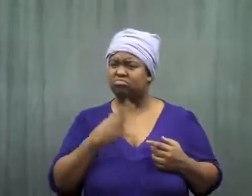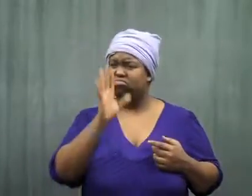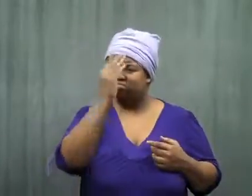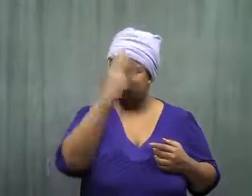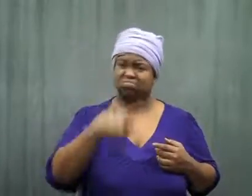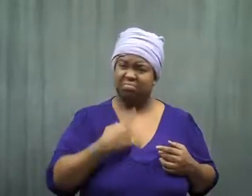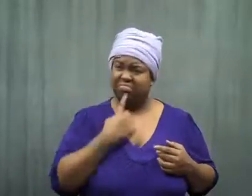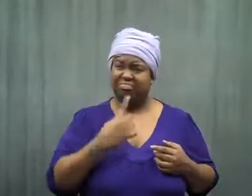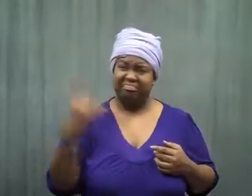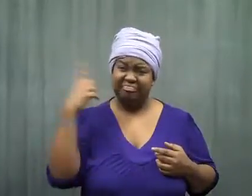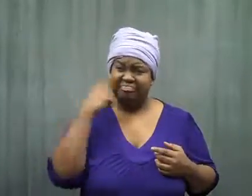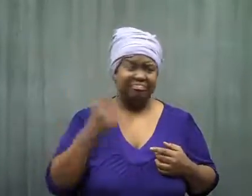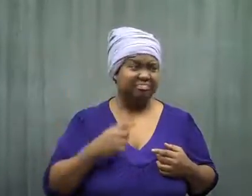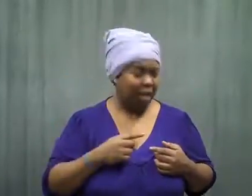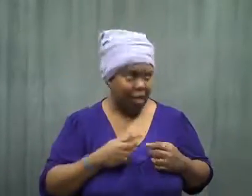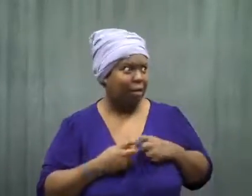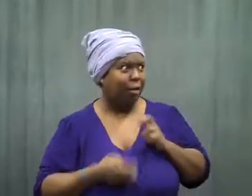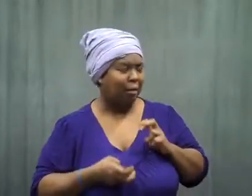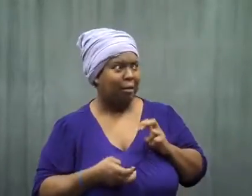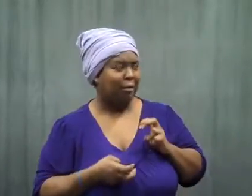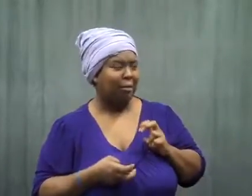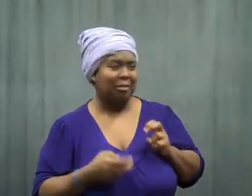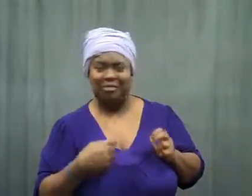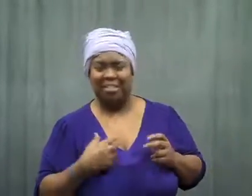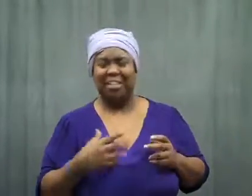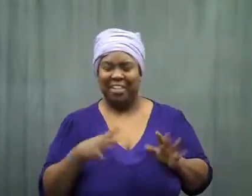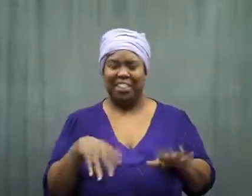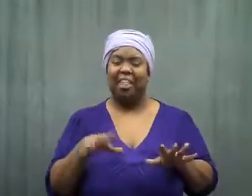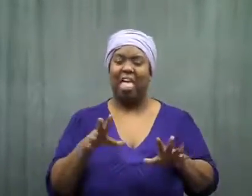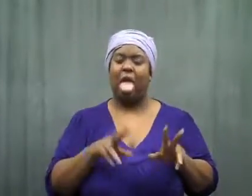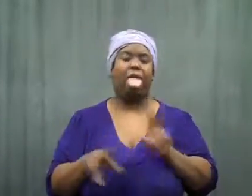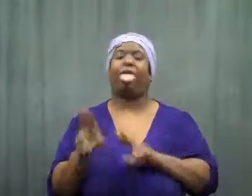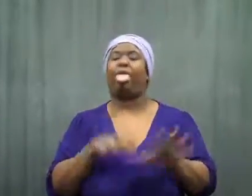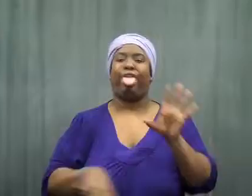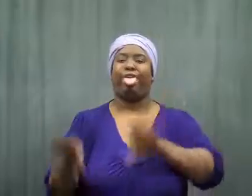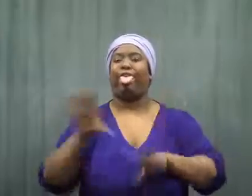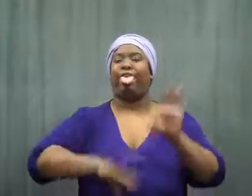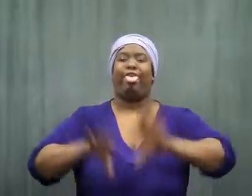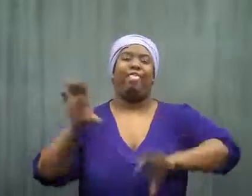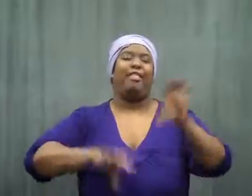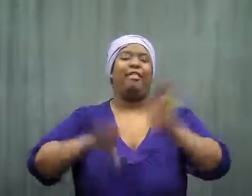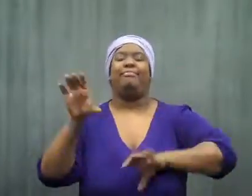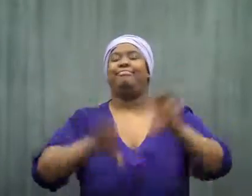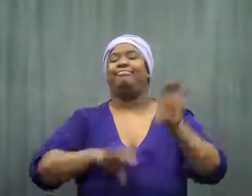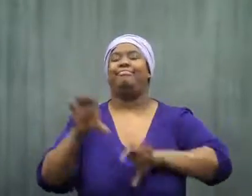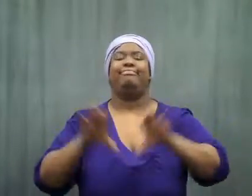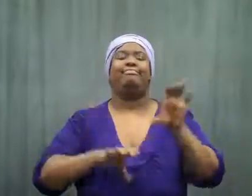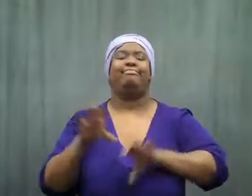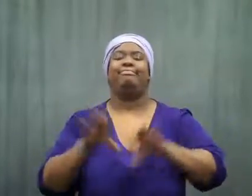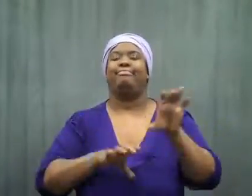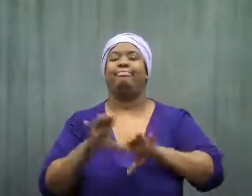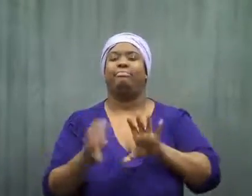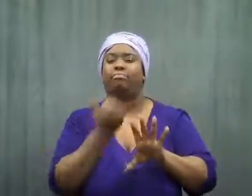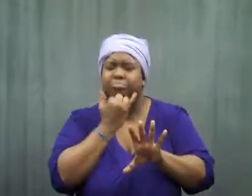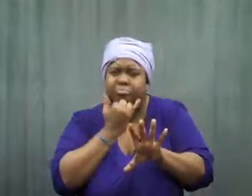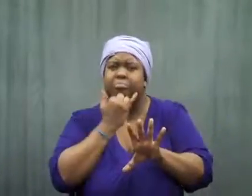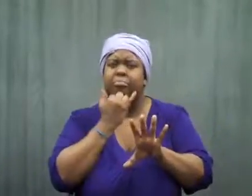I told her I was deaf, and she was surprised.